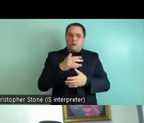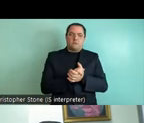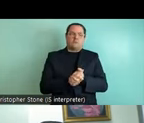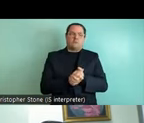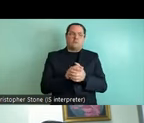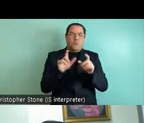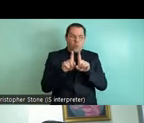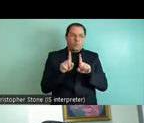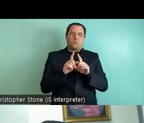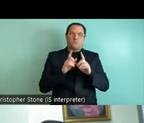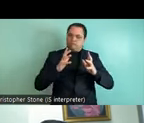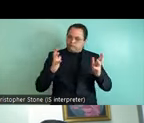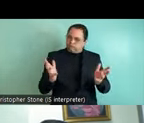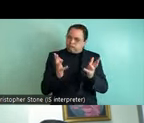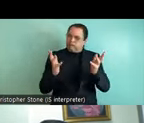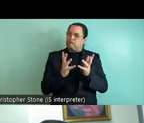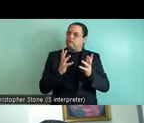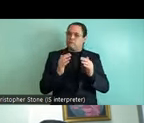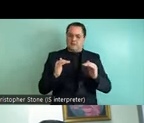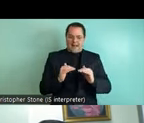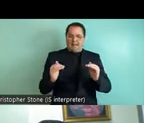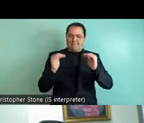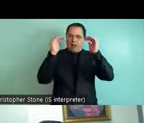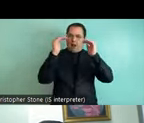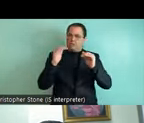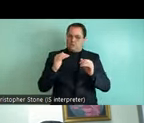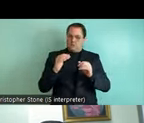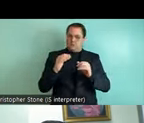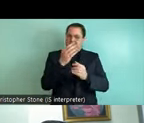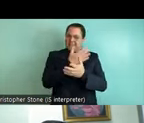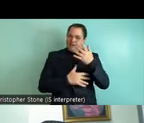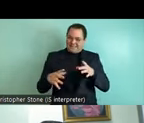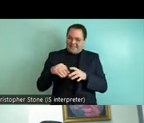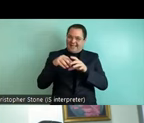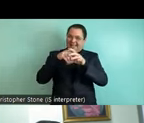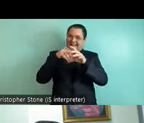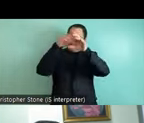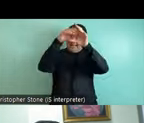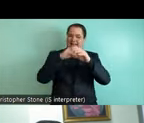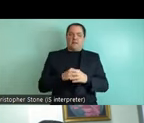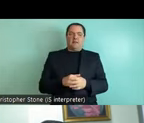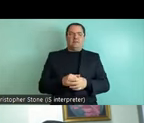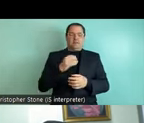on at all levels and strategies and levels. Pat specially global agenda to drive disability